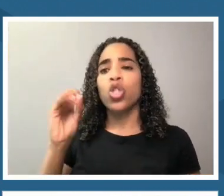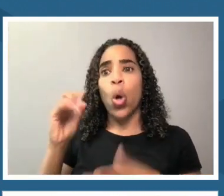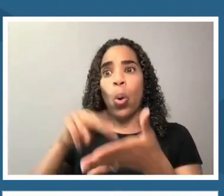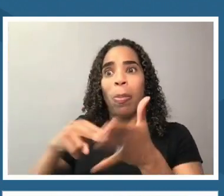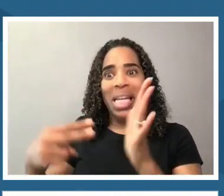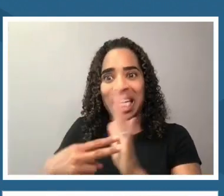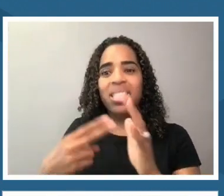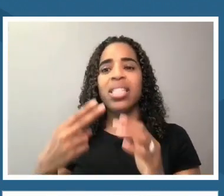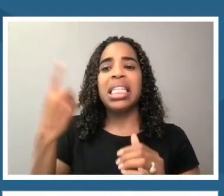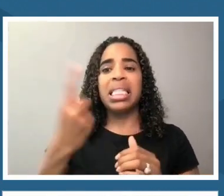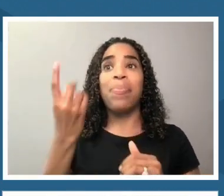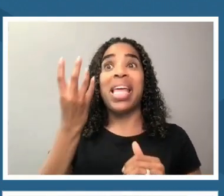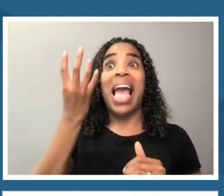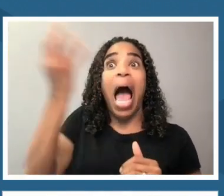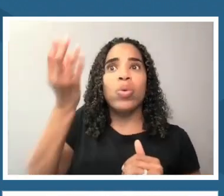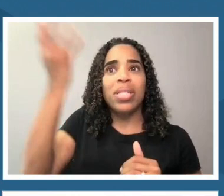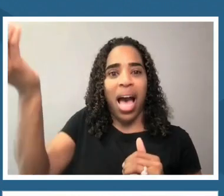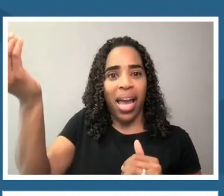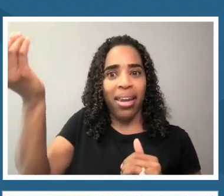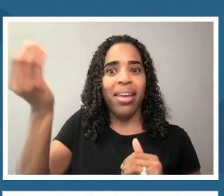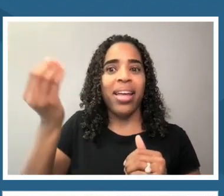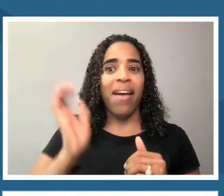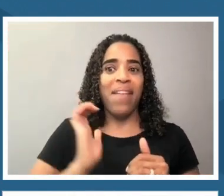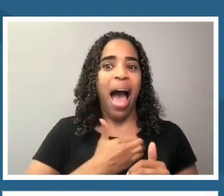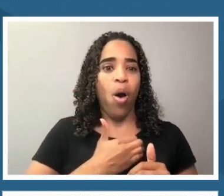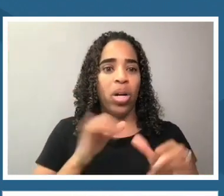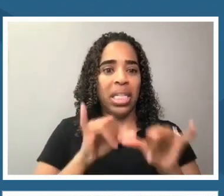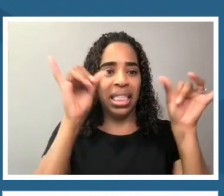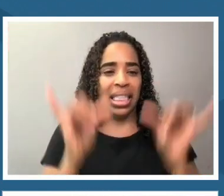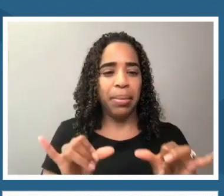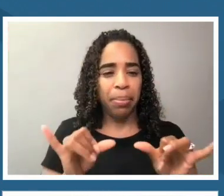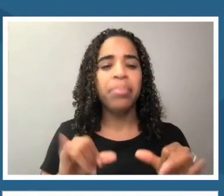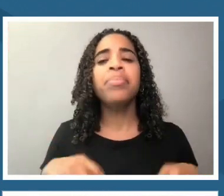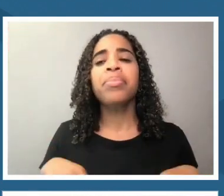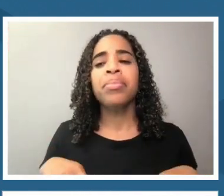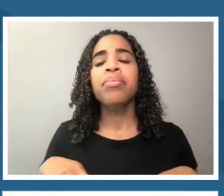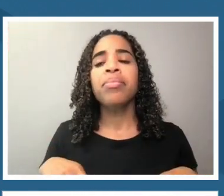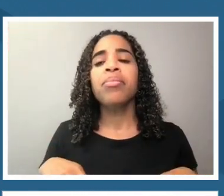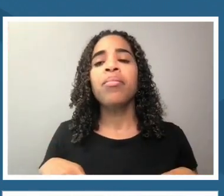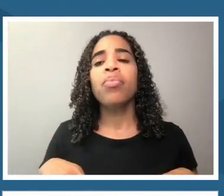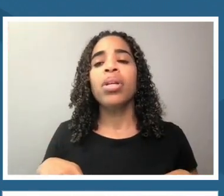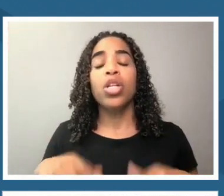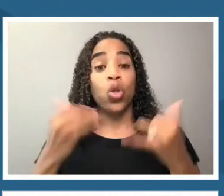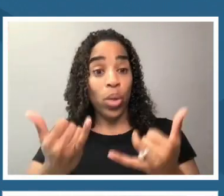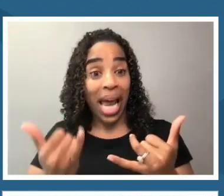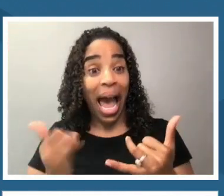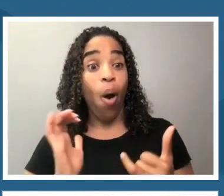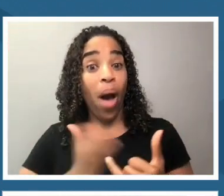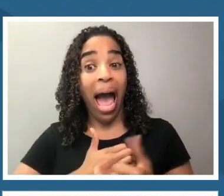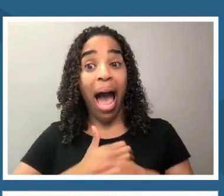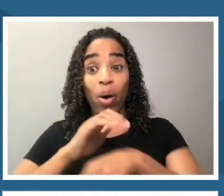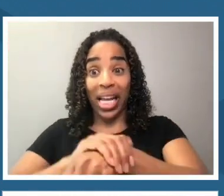basically you know if we translate to nowadays